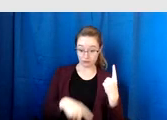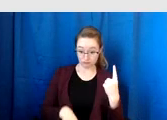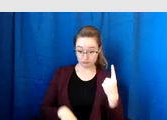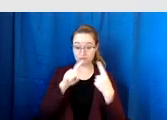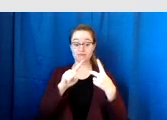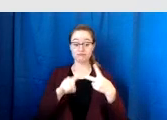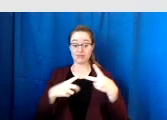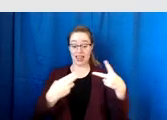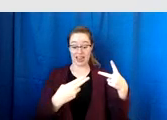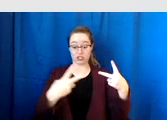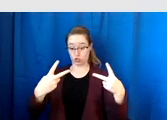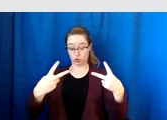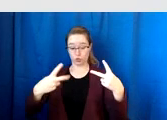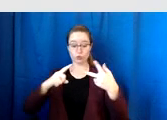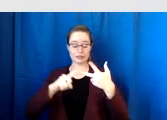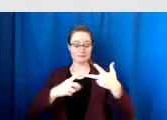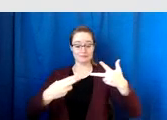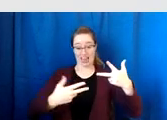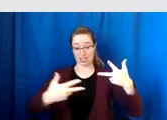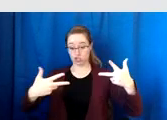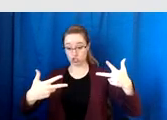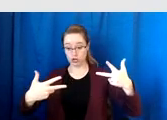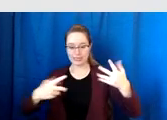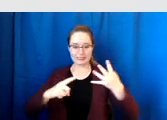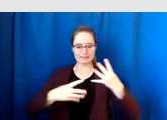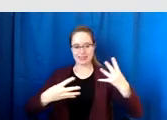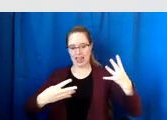h3's are under h2's, and h4's are under h3's.